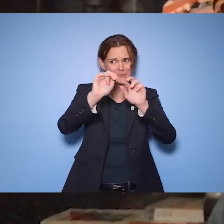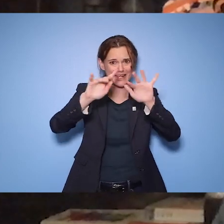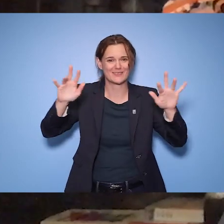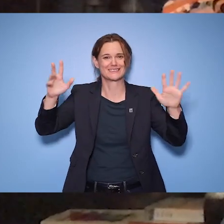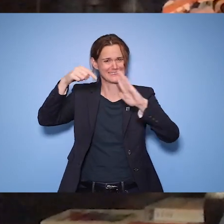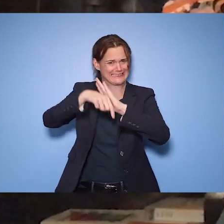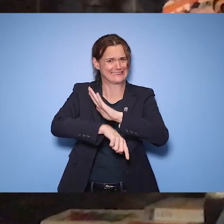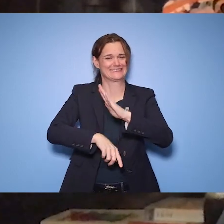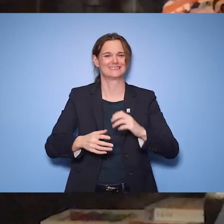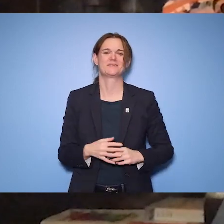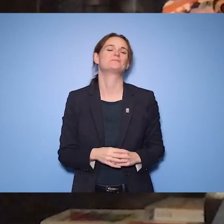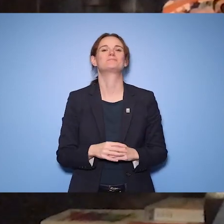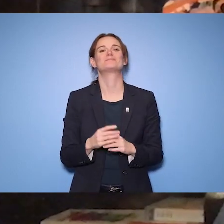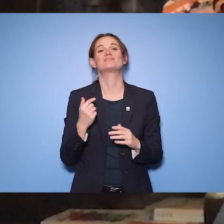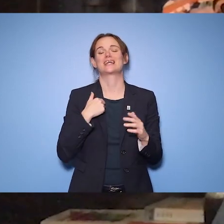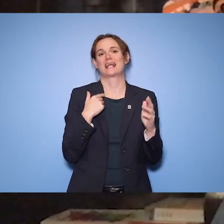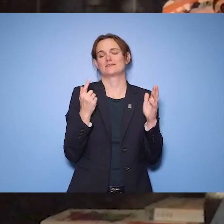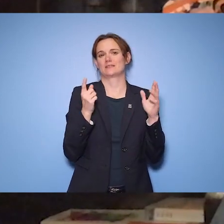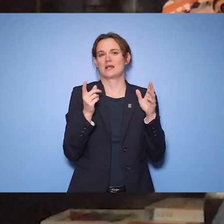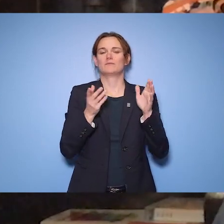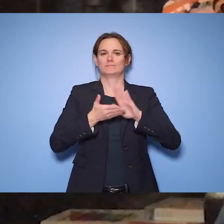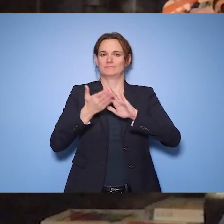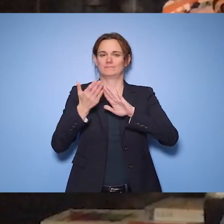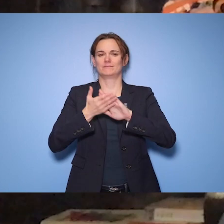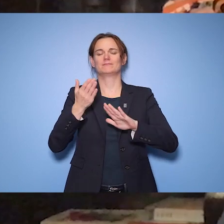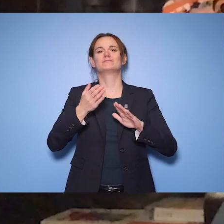collaborative work was through organizing Kingstec's annual tribute to missing and